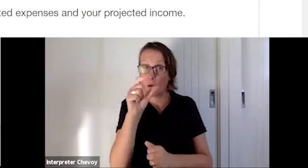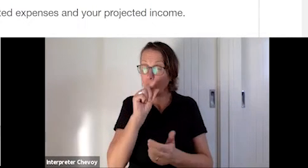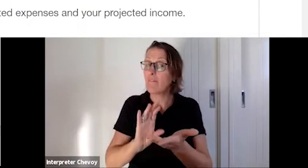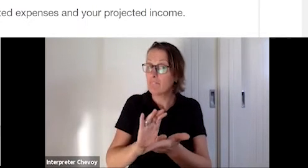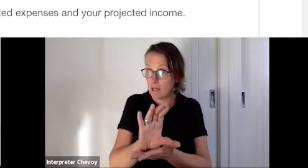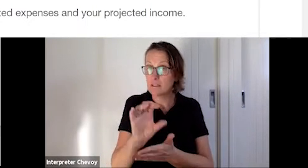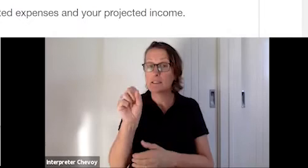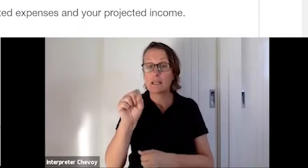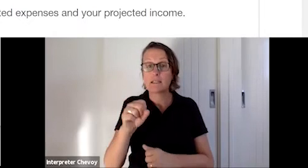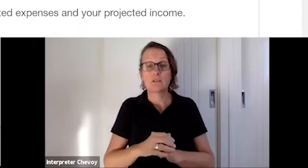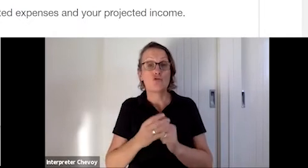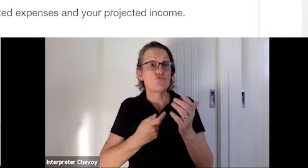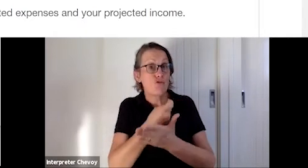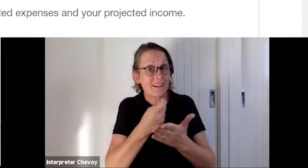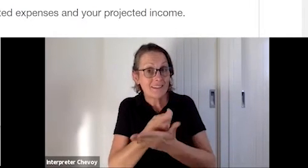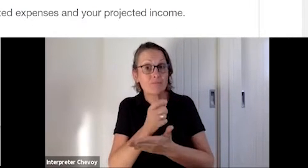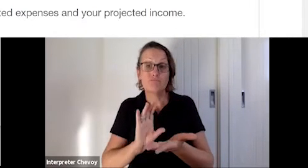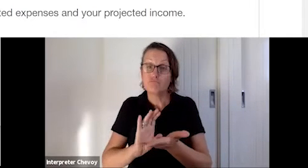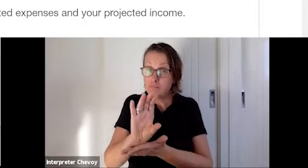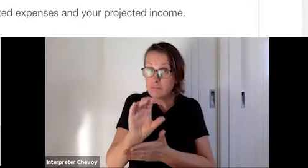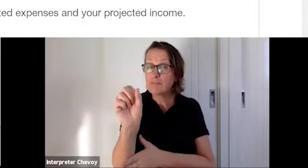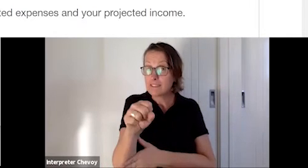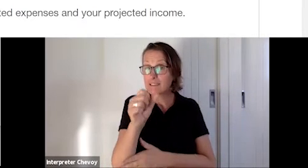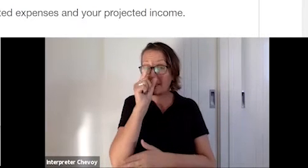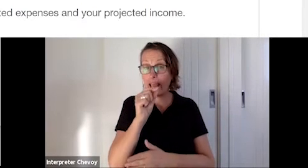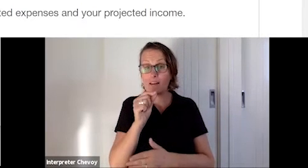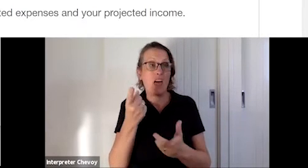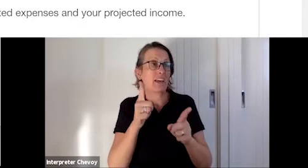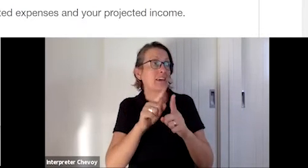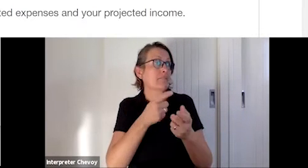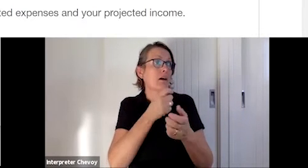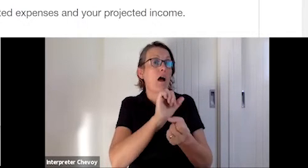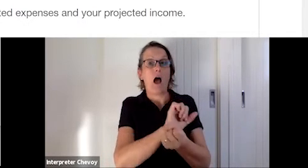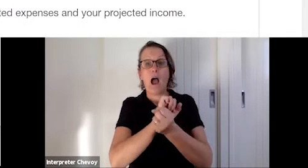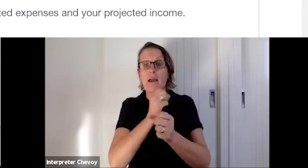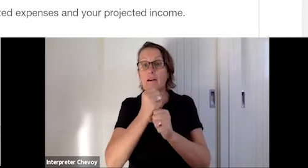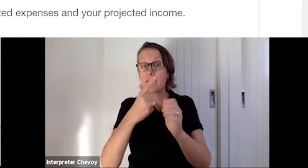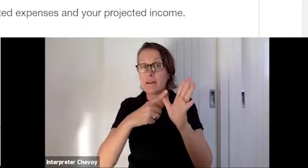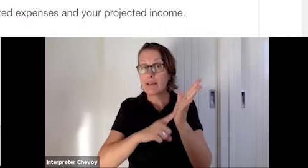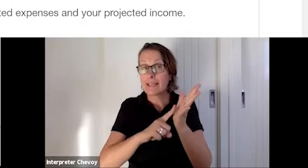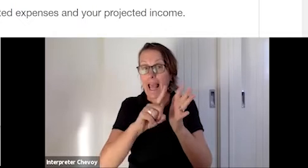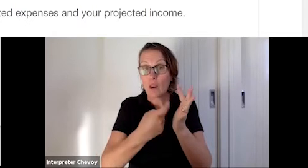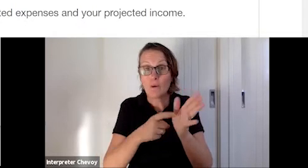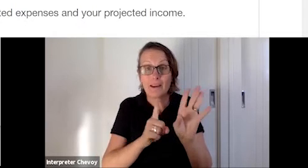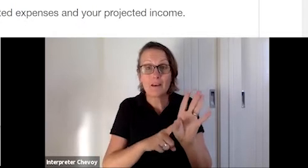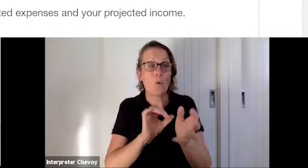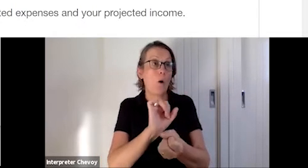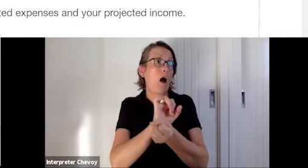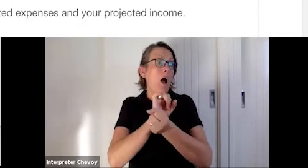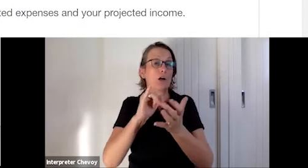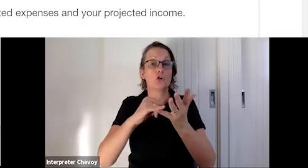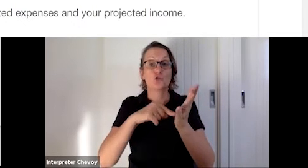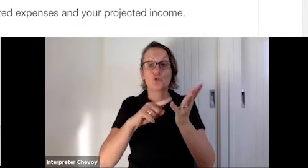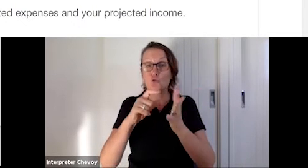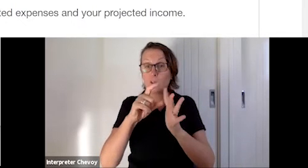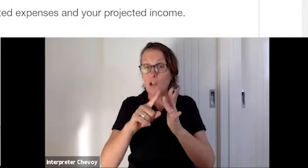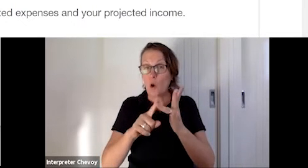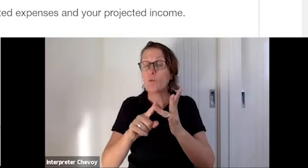And rent of gallery or studio, or venue, or whatever, for sure. But,